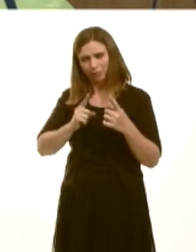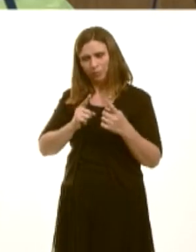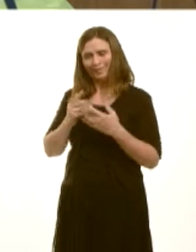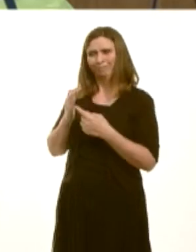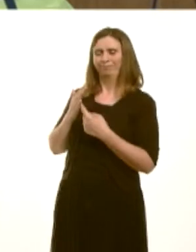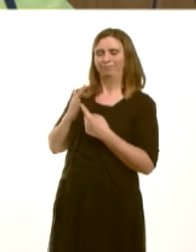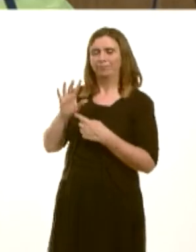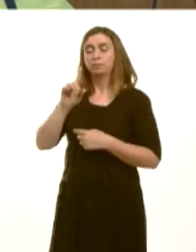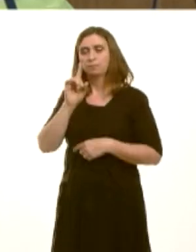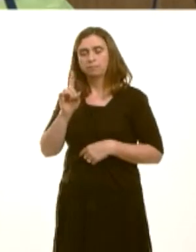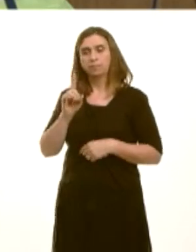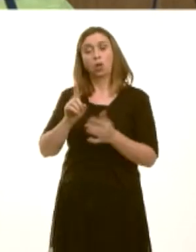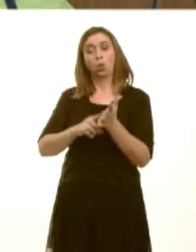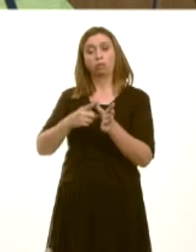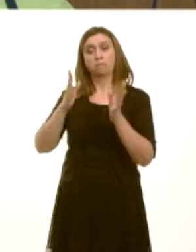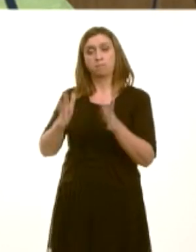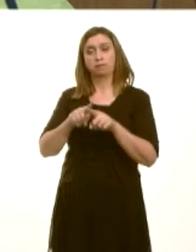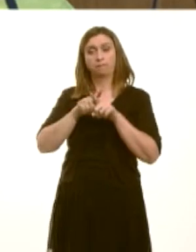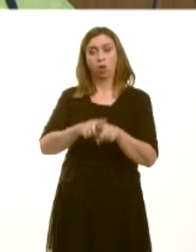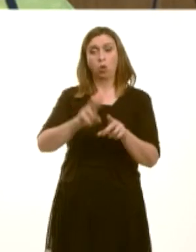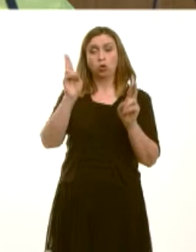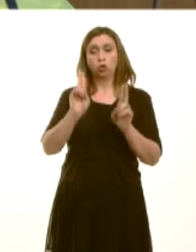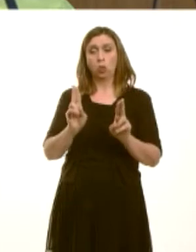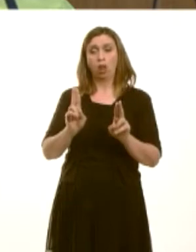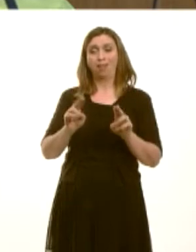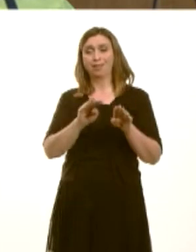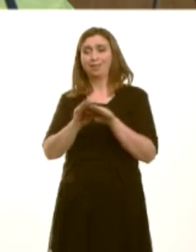authorities must comply with the Schools Standards and Organisation (Wales) Act 2013 and the